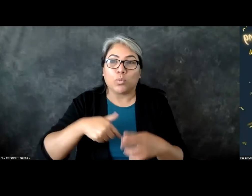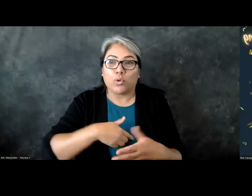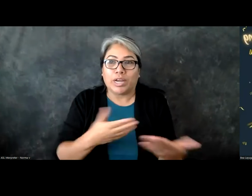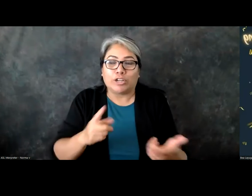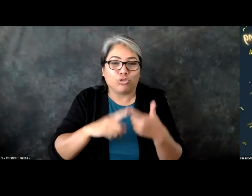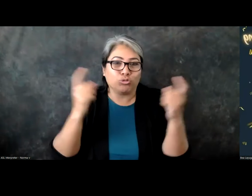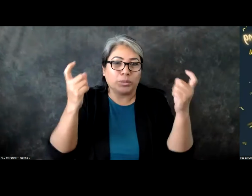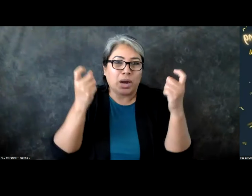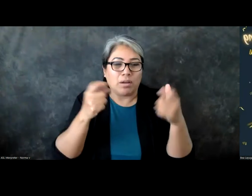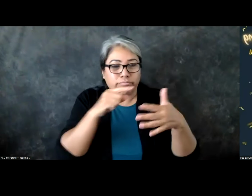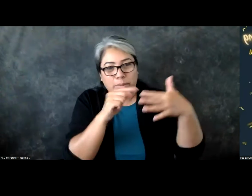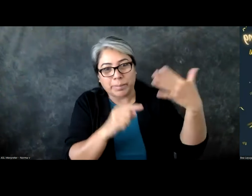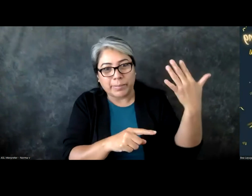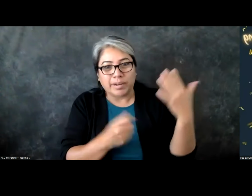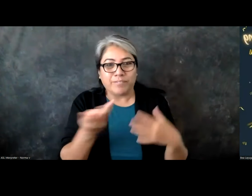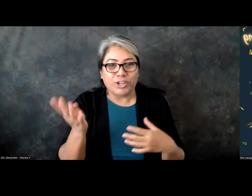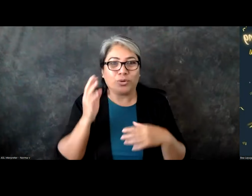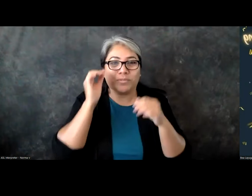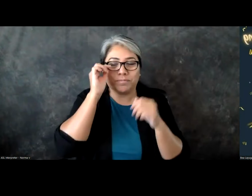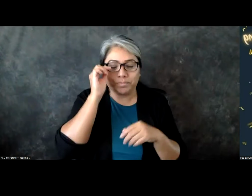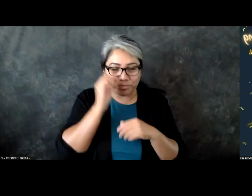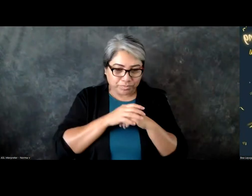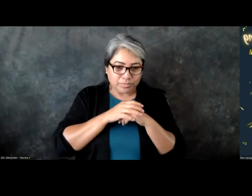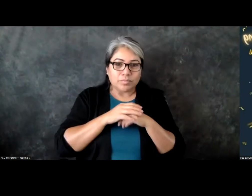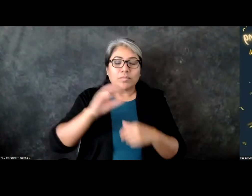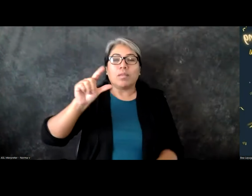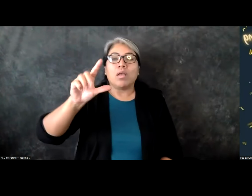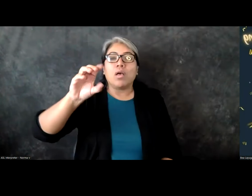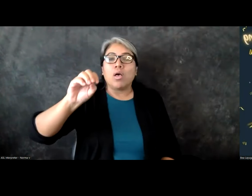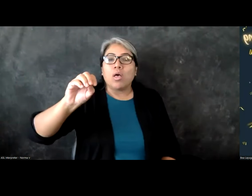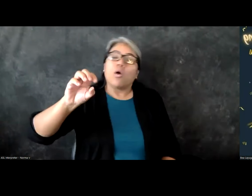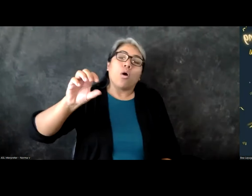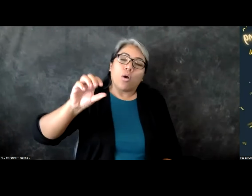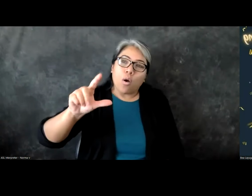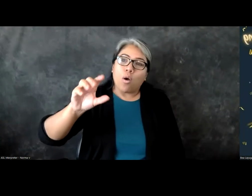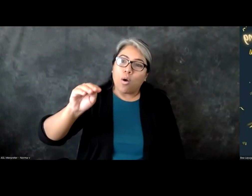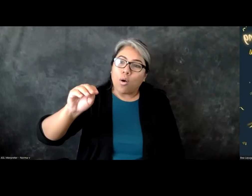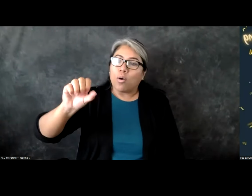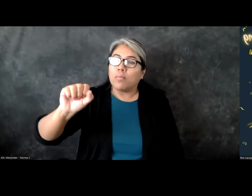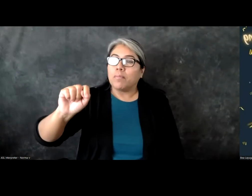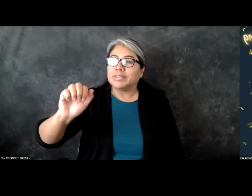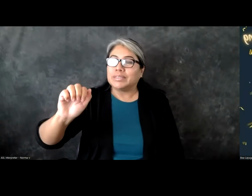» BEA LAYUGAN: Thank you, Jessica. As Jessica said, we'